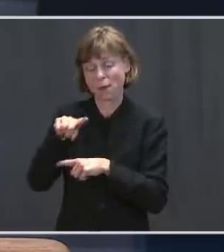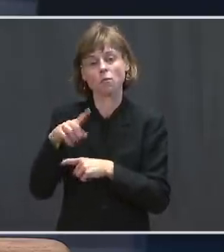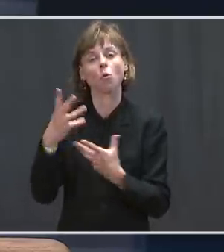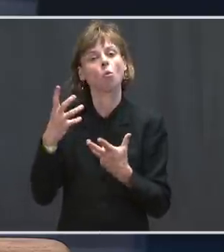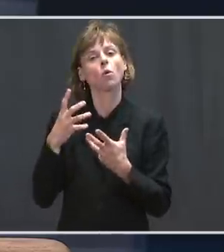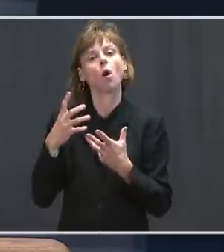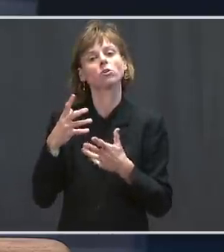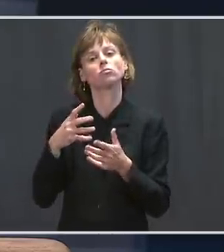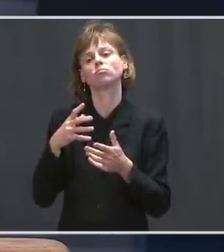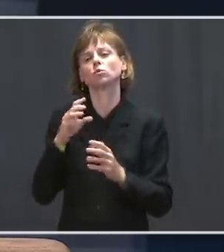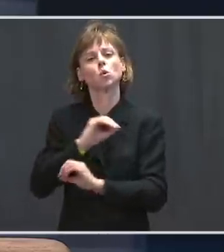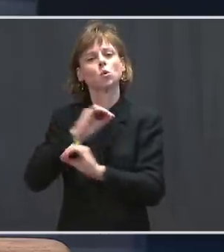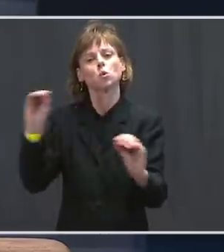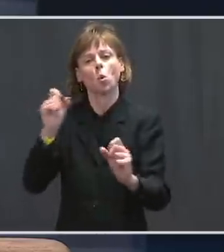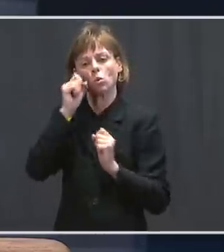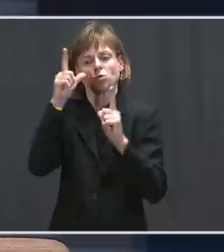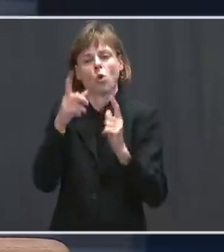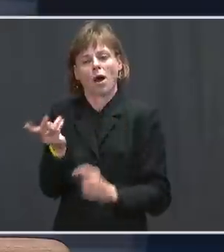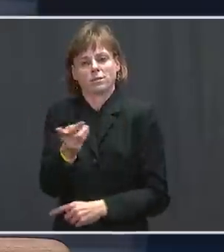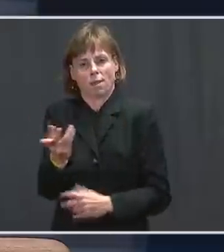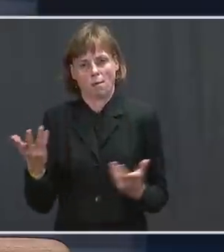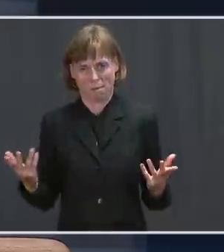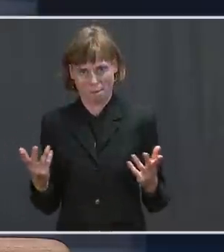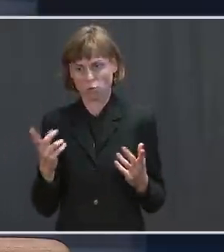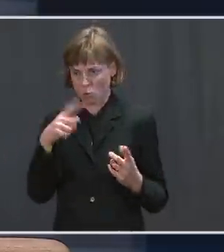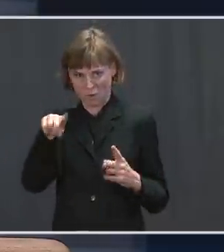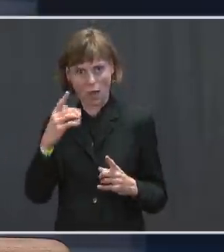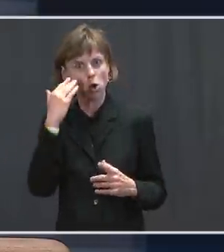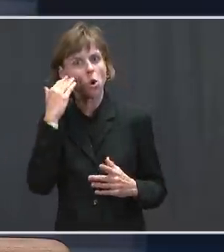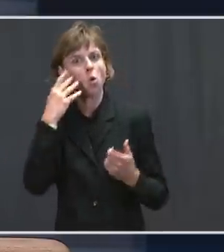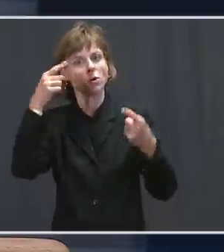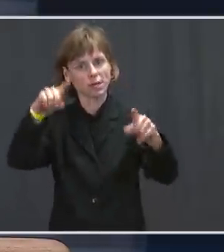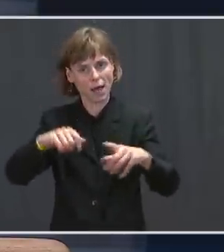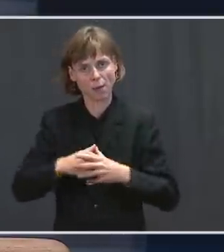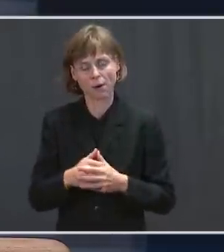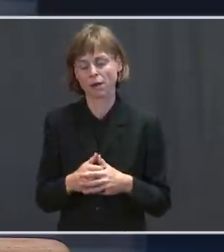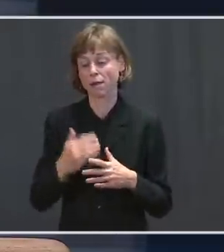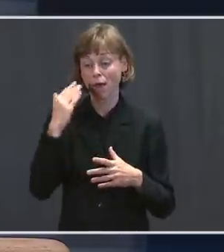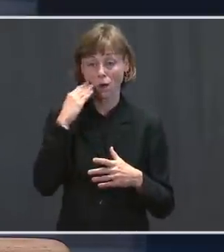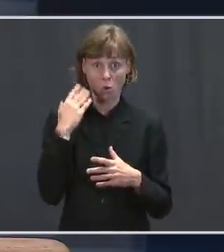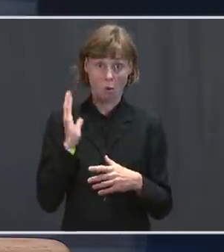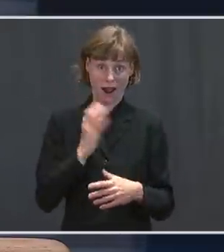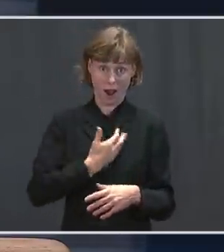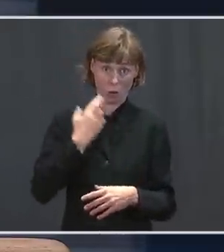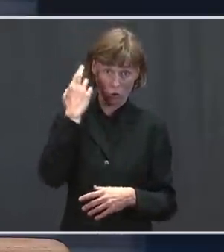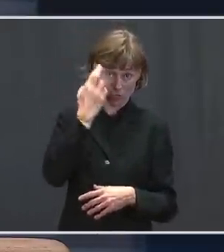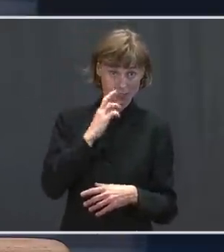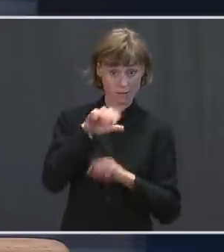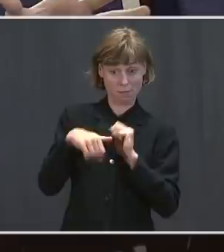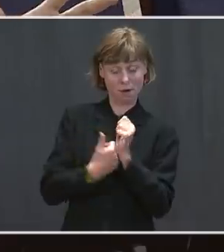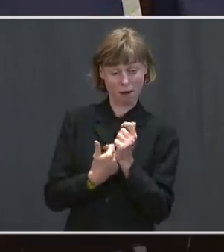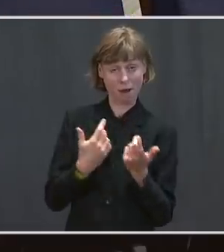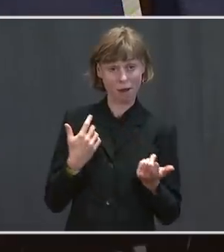So, they understand that this is happening and they understand our reasoning and rationale for it. The Press: And just more broadly of a more thematic question.